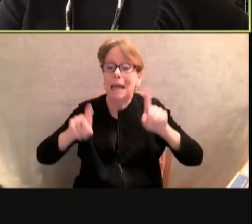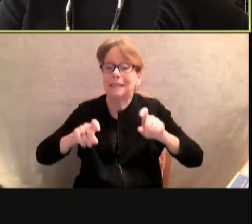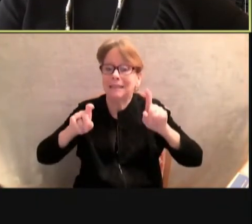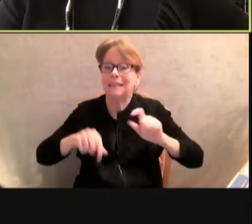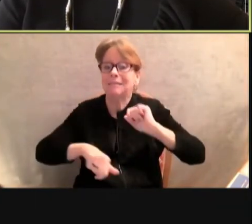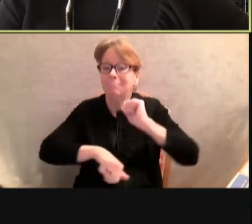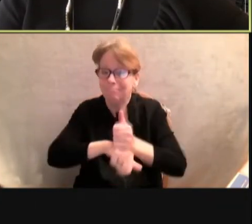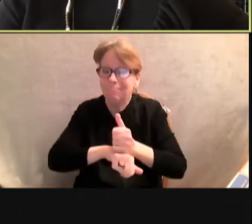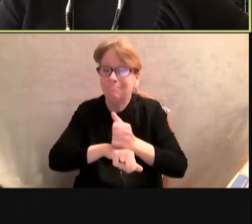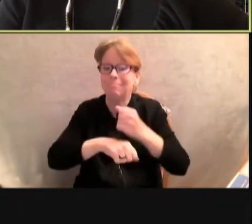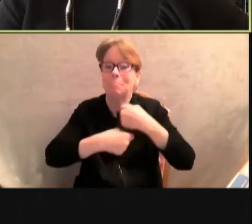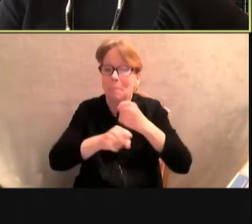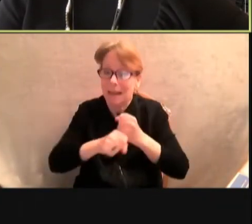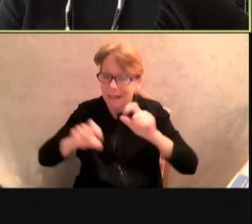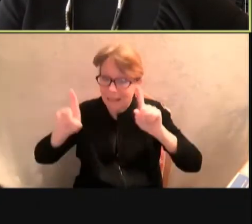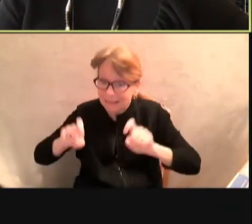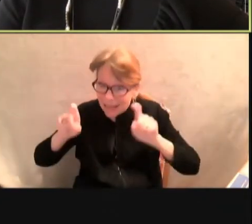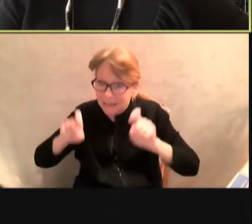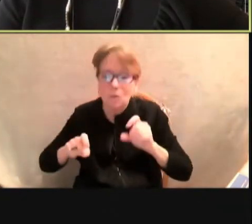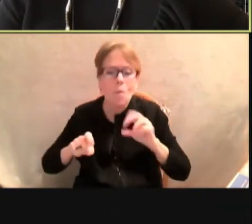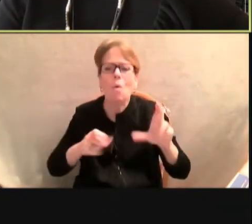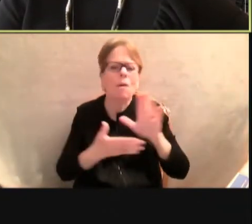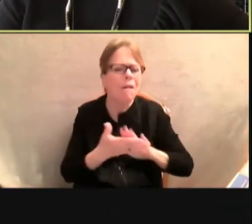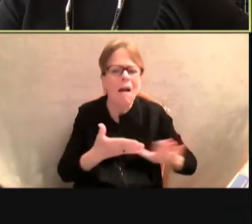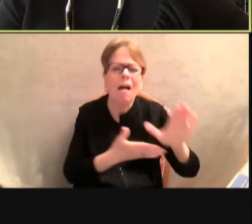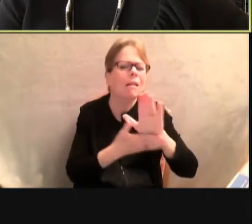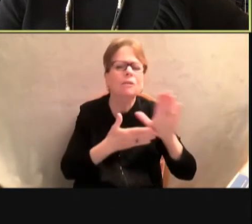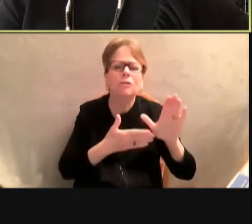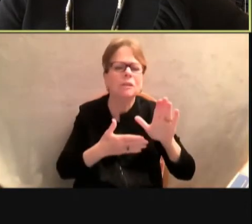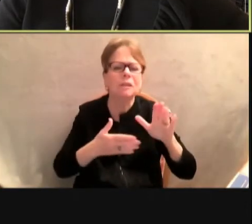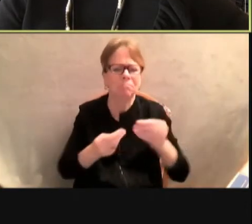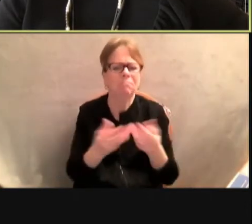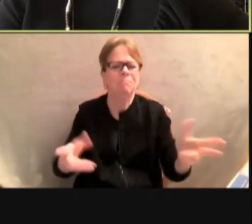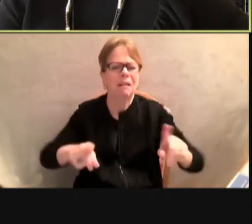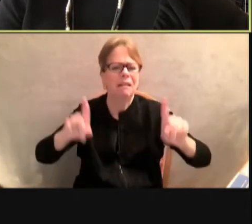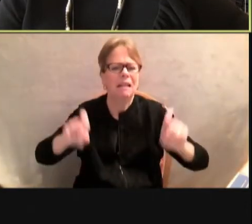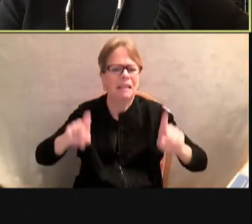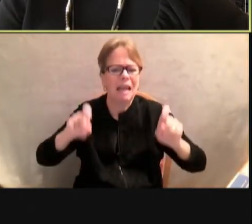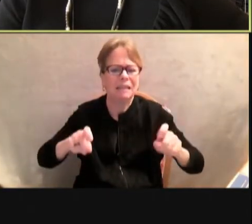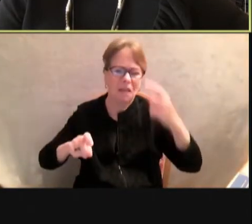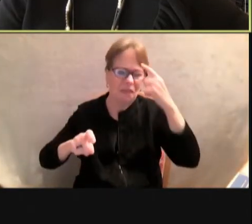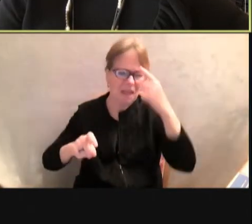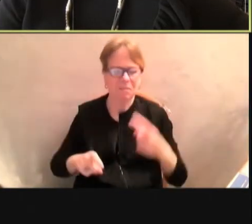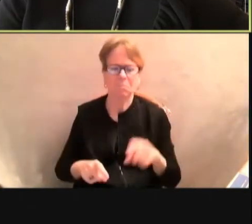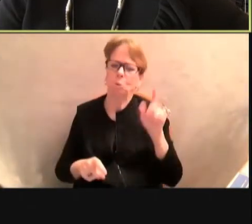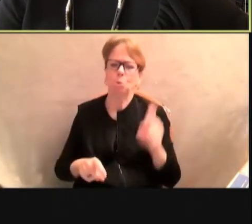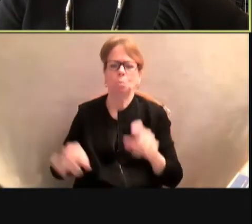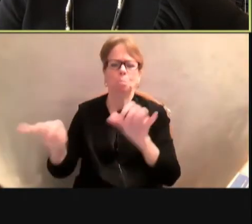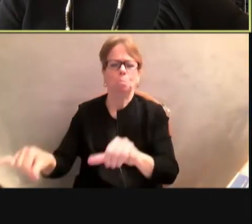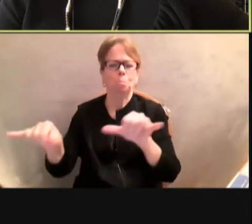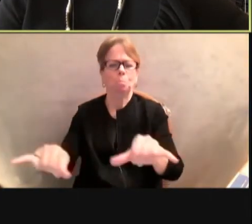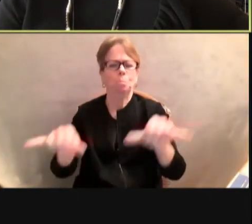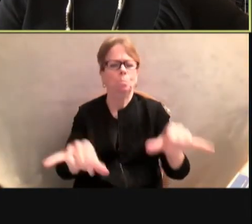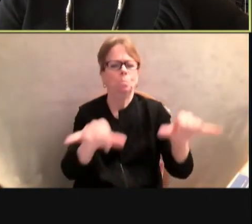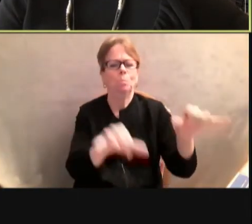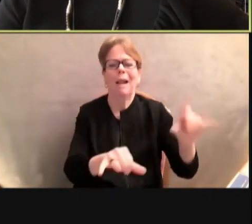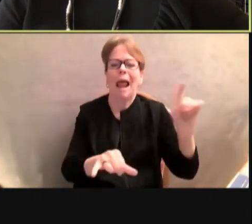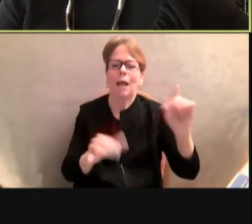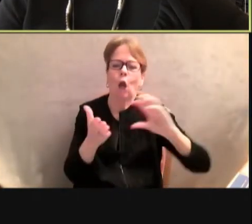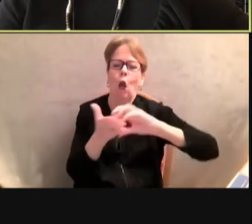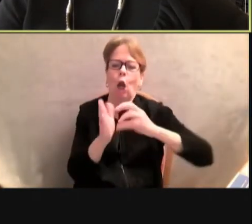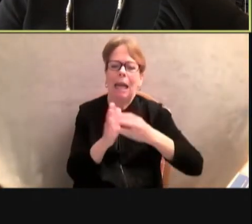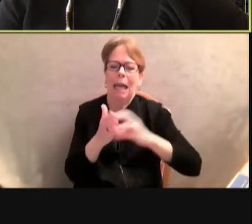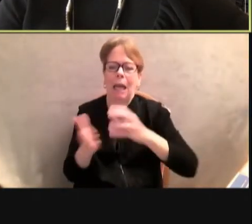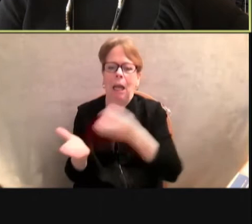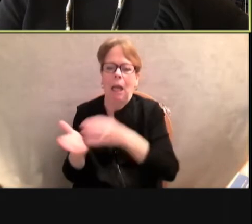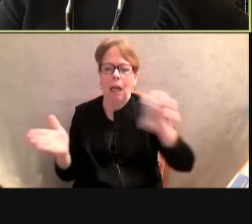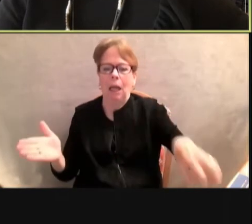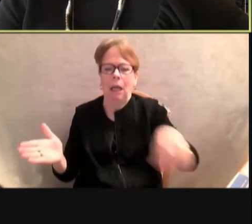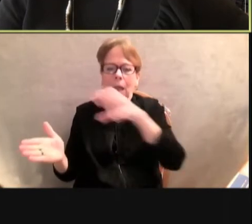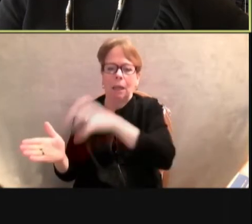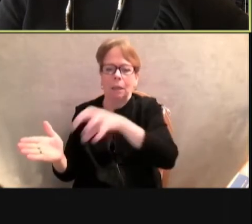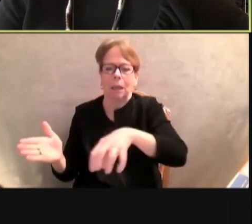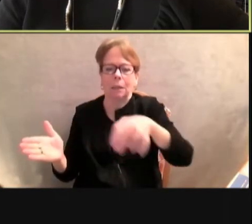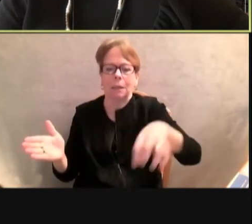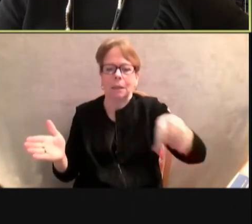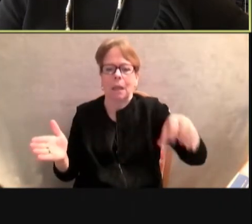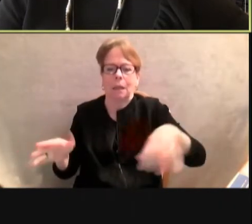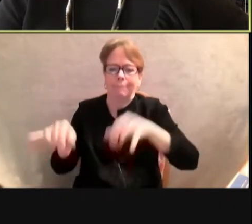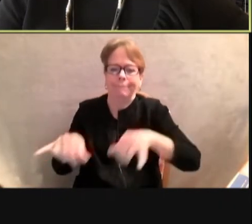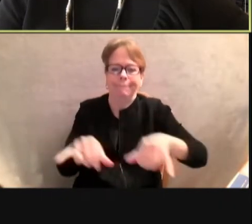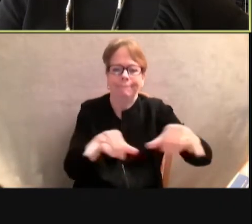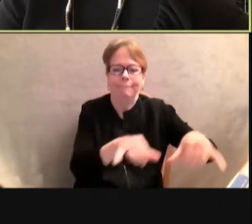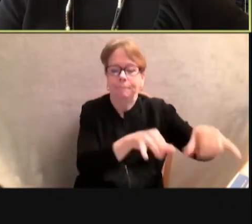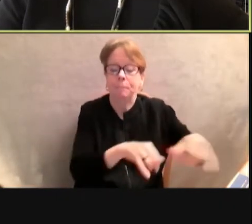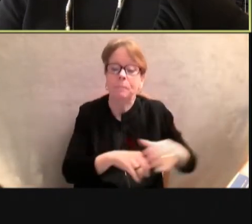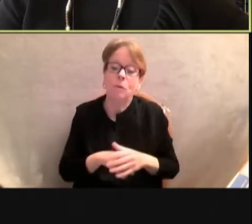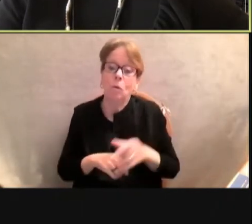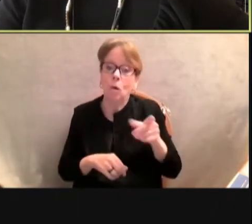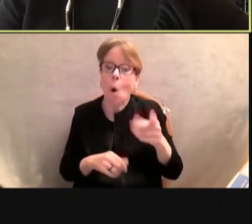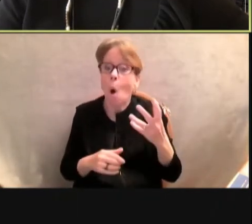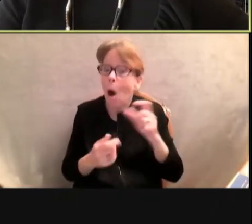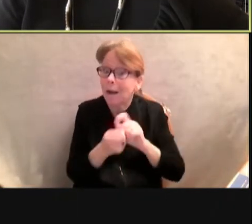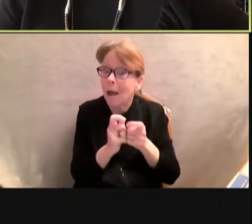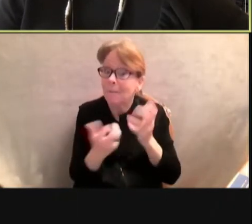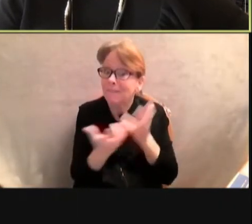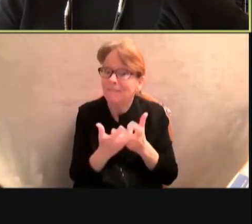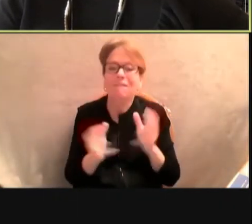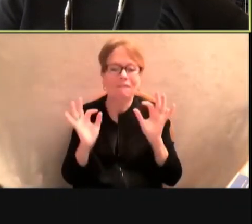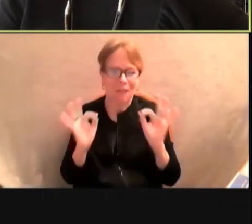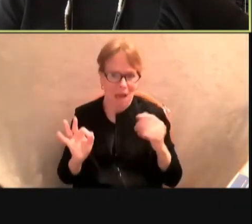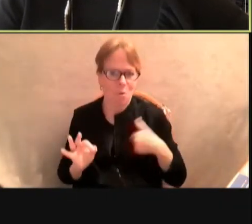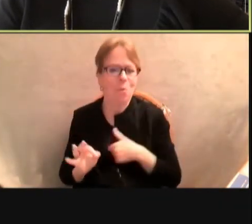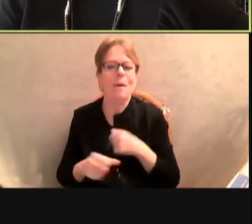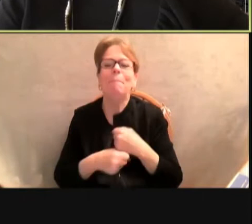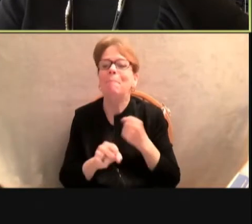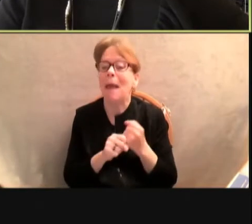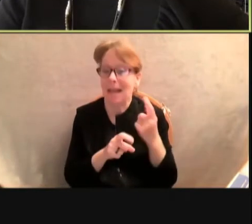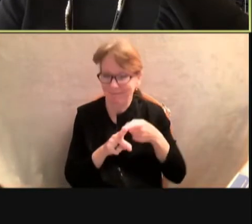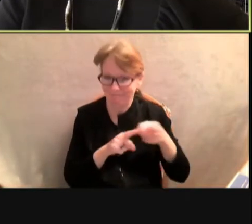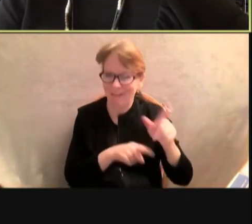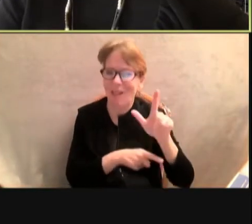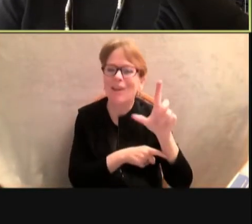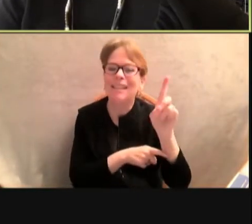only provide, if they only provide accommodations for learning disabilities or anxiety, ADHD,